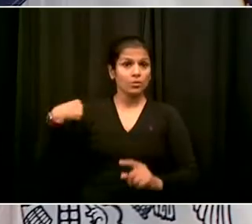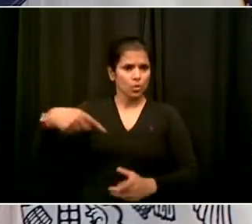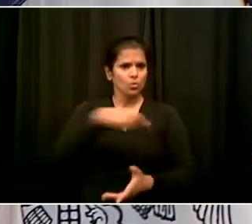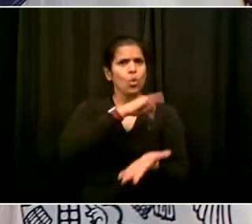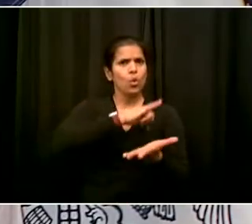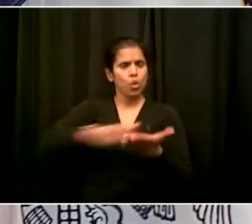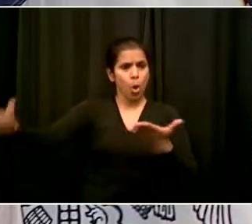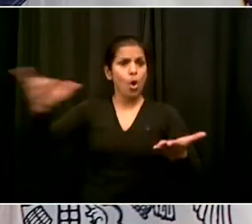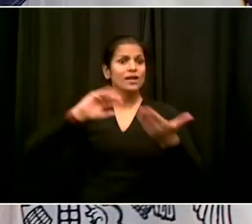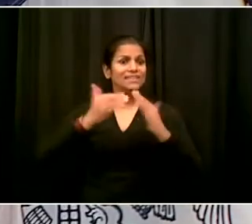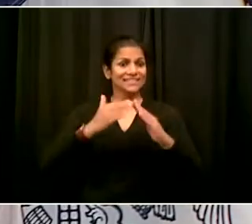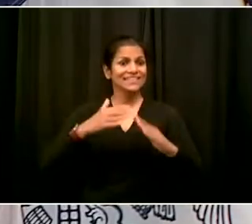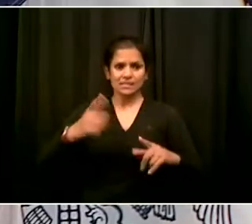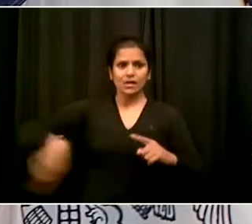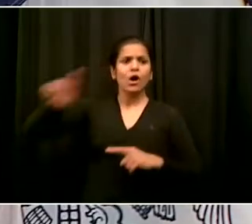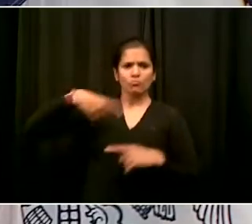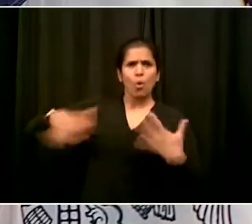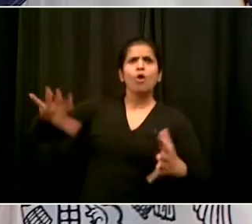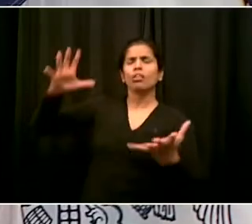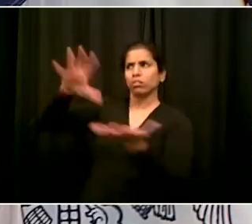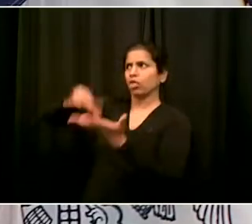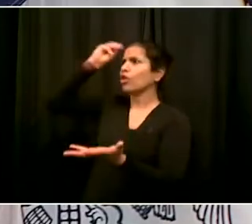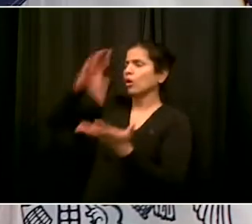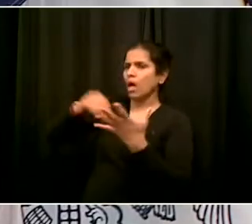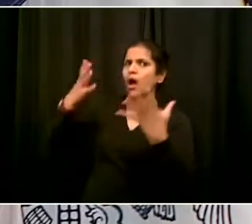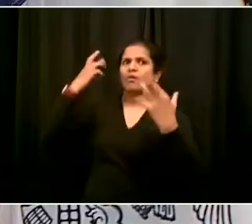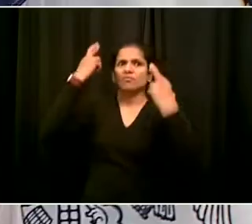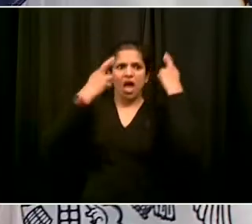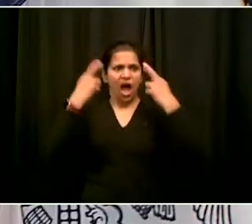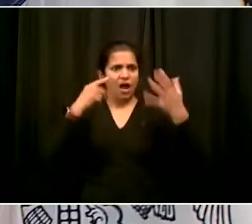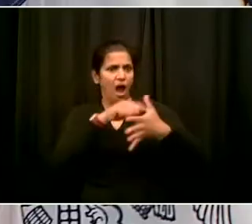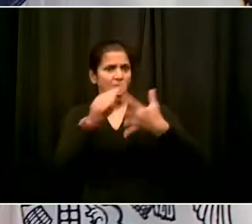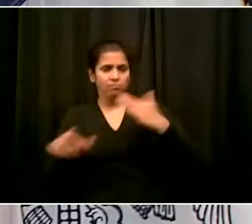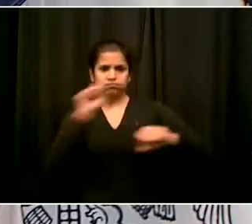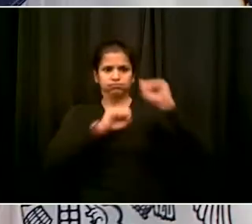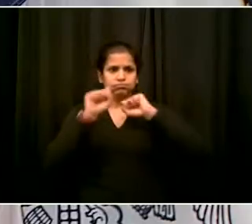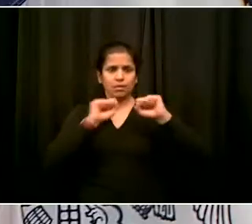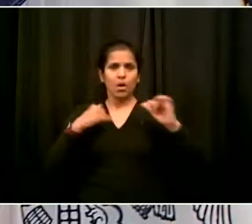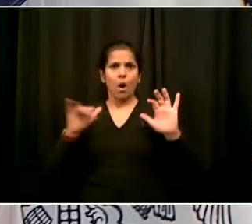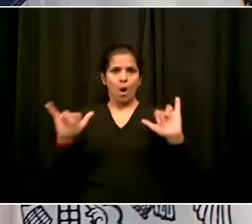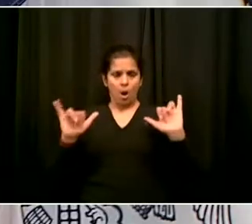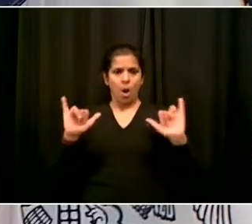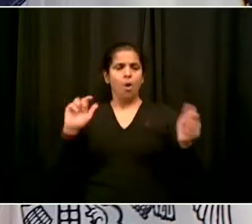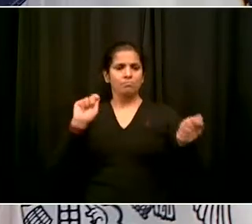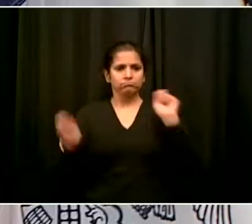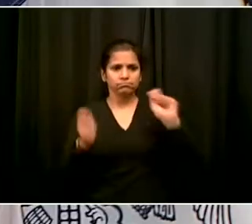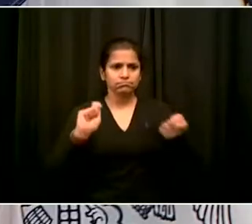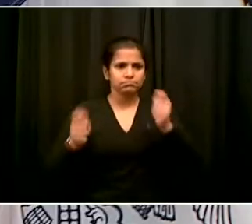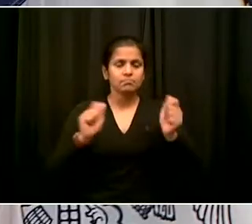PUBLILIC HEALTH, ASBEED, IN FA, ON THE VERY EXPERIENCES WE WENT THROUGH THIS YEAR, THE PAINFUL